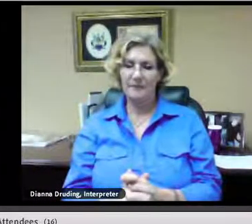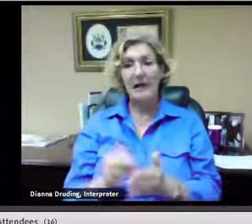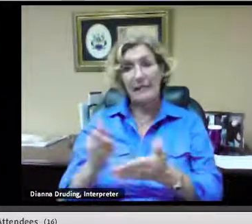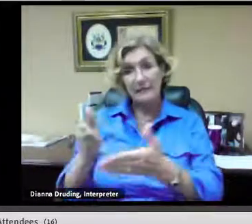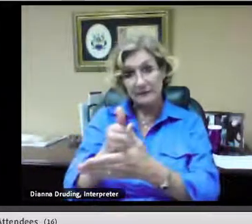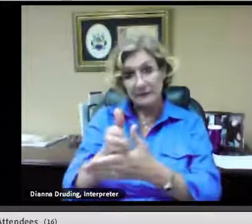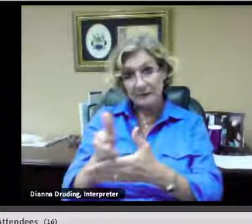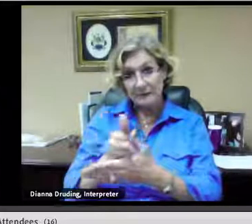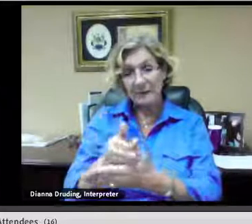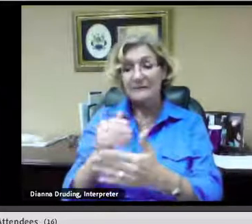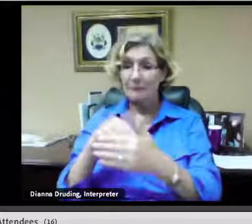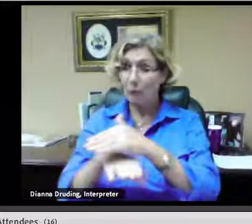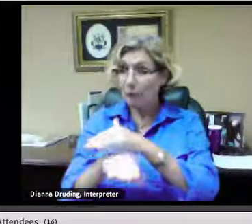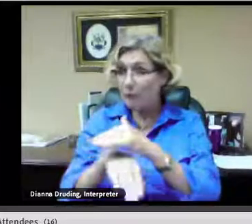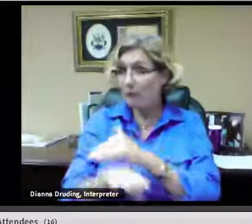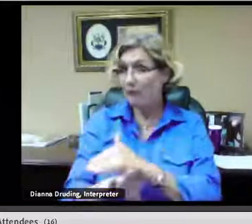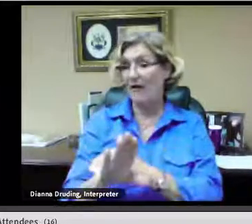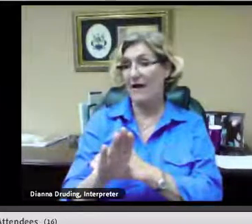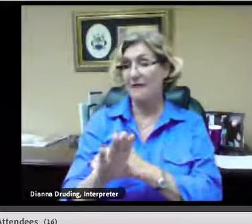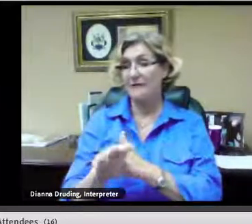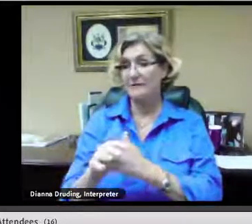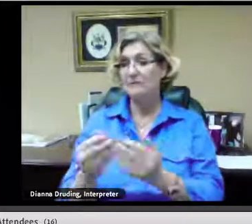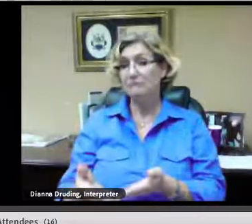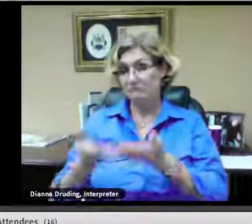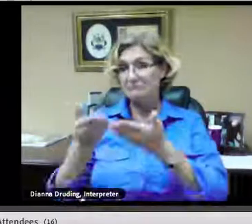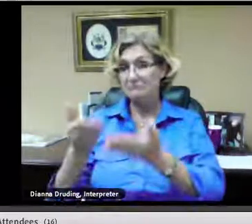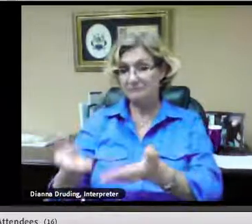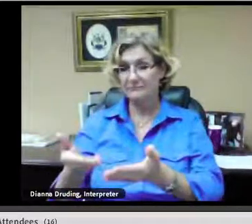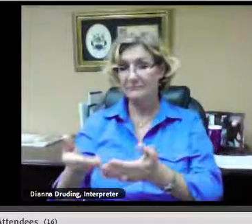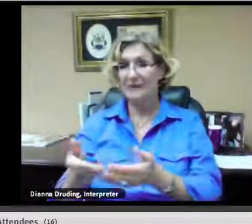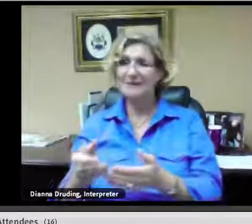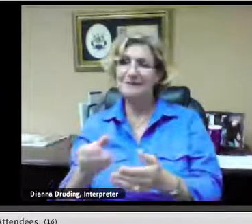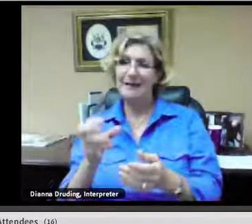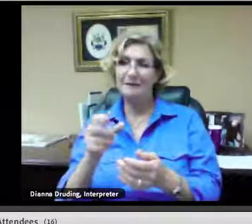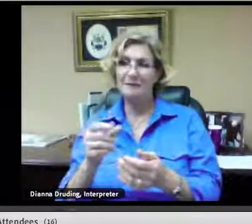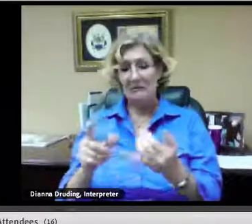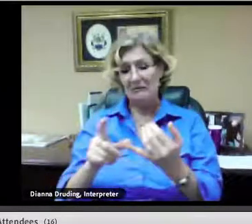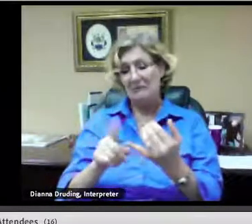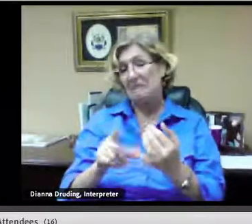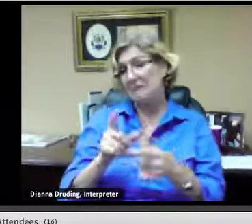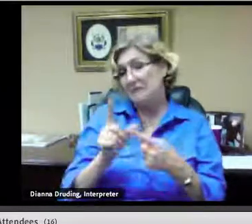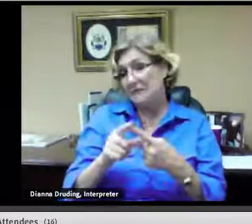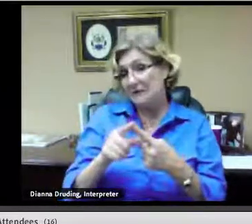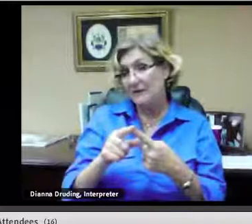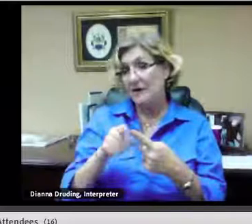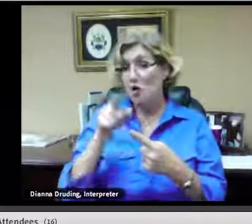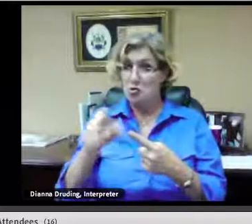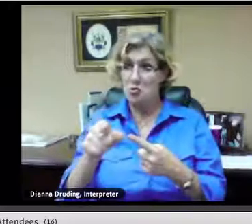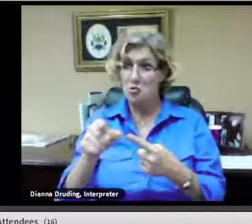but they also imply an either/or situation. Either you are this, or you are that.